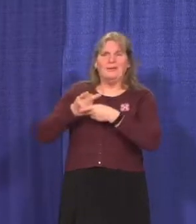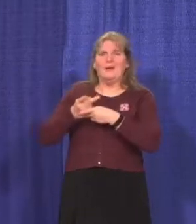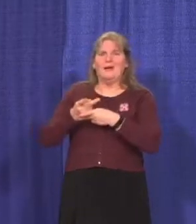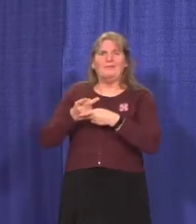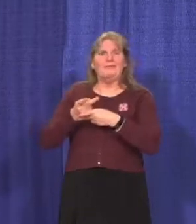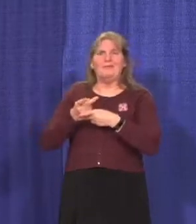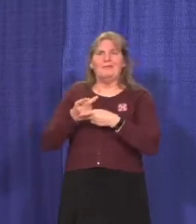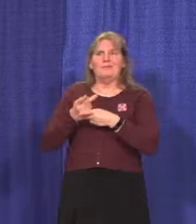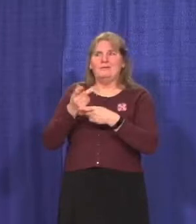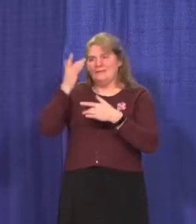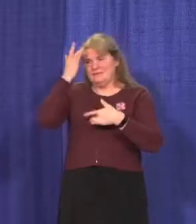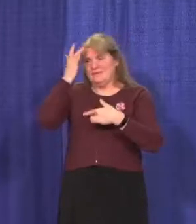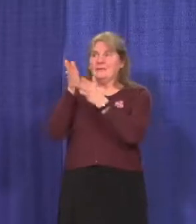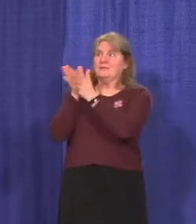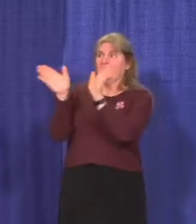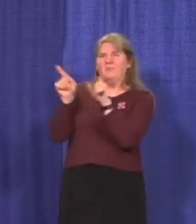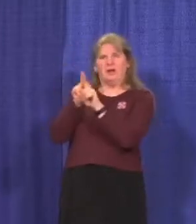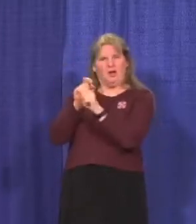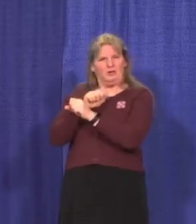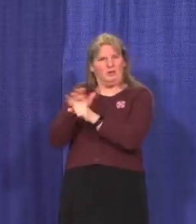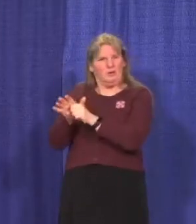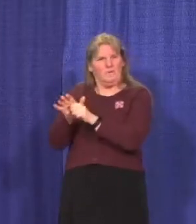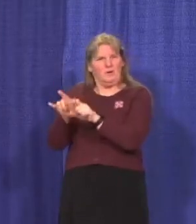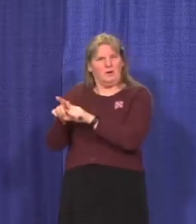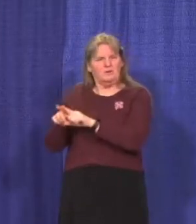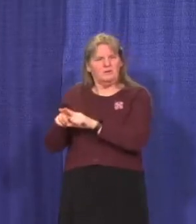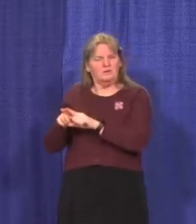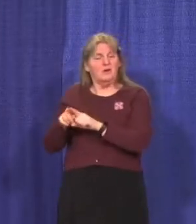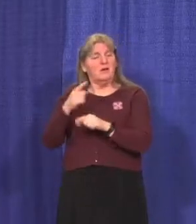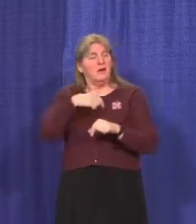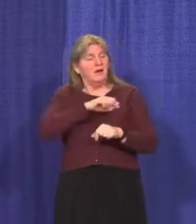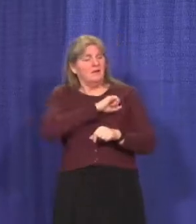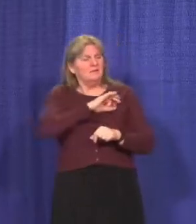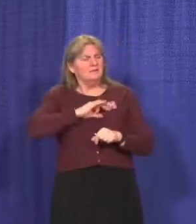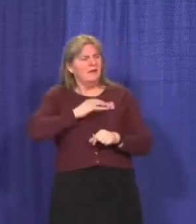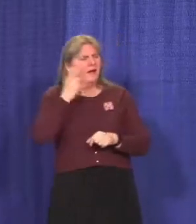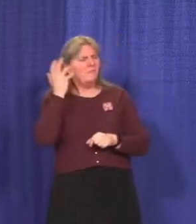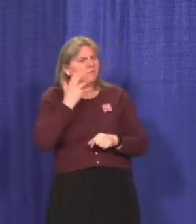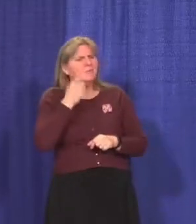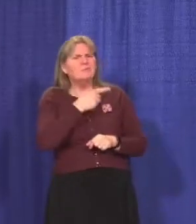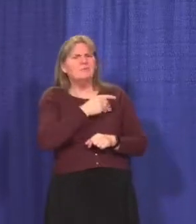I think the staff have done an amazing job and a people are